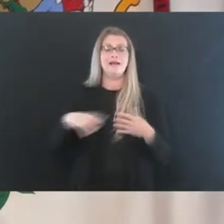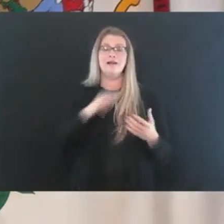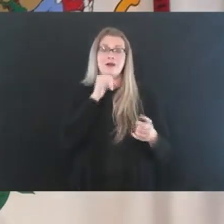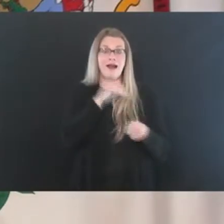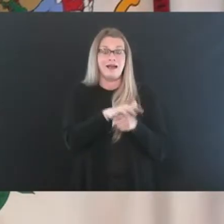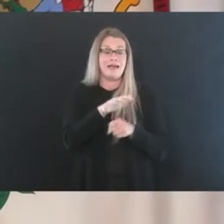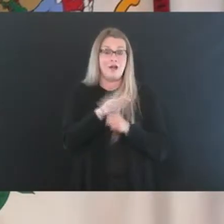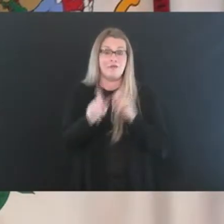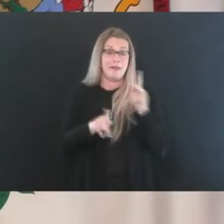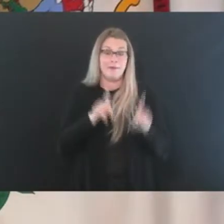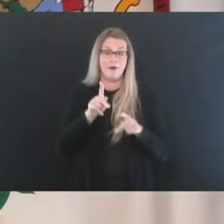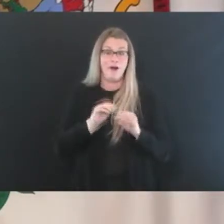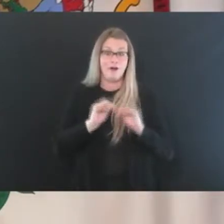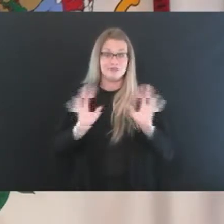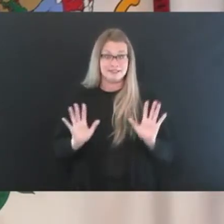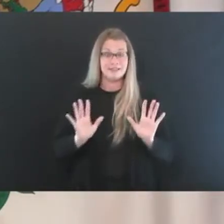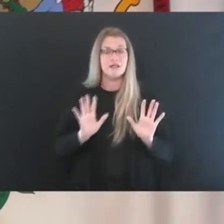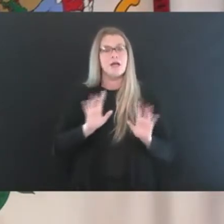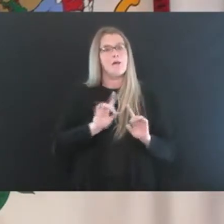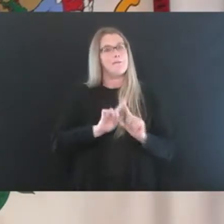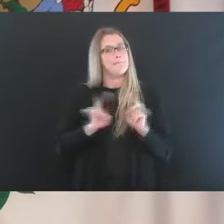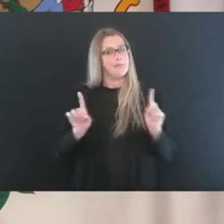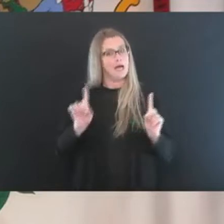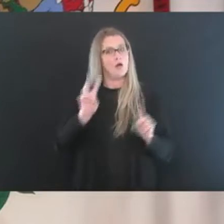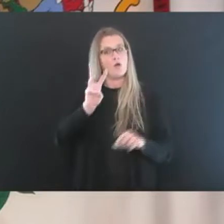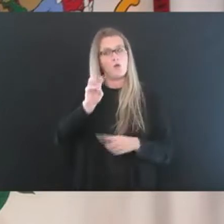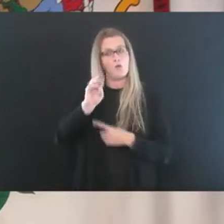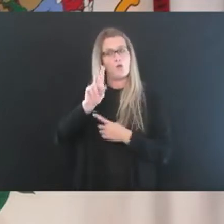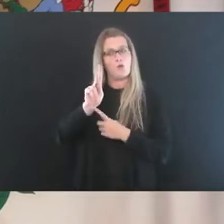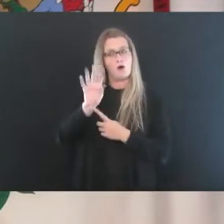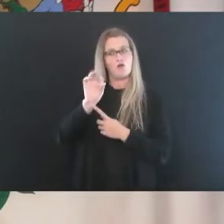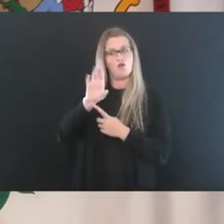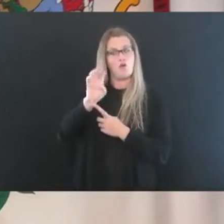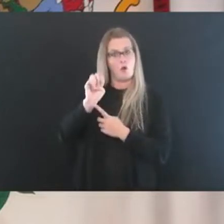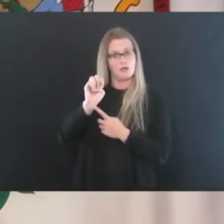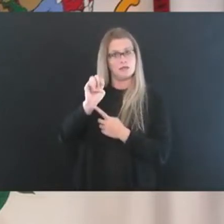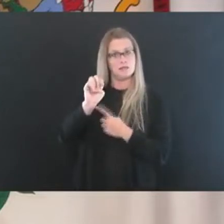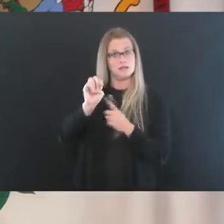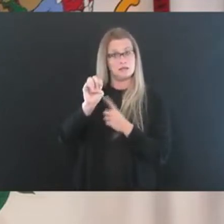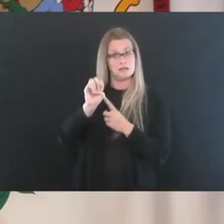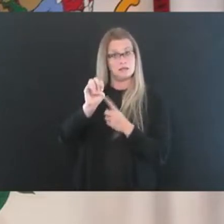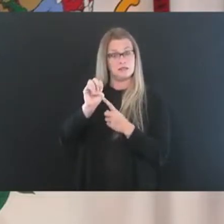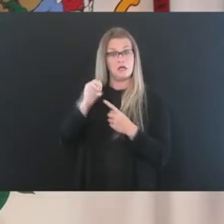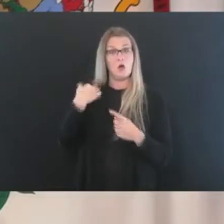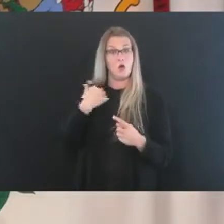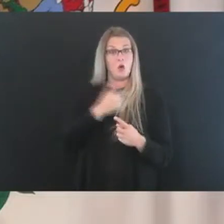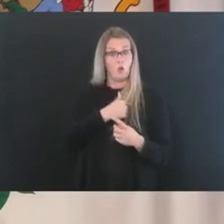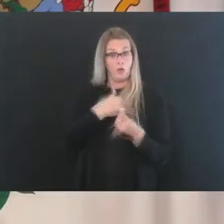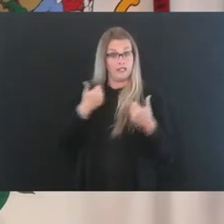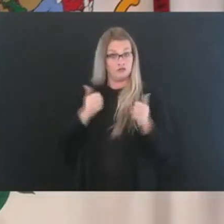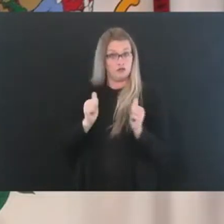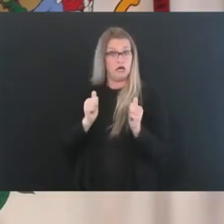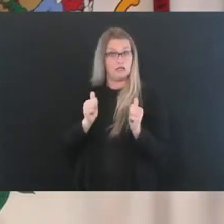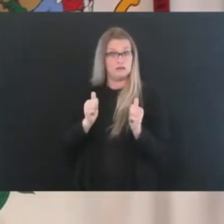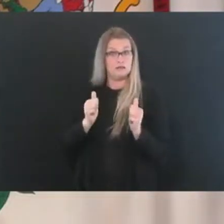90,000 OF SOMETHING INTO A 3400-SOMETHING, YOU KNOW, BOTTLE IS TOUGH TO DO.